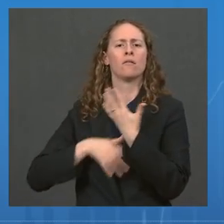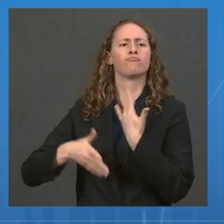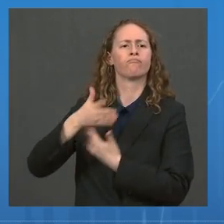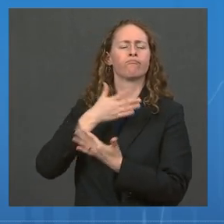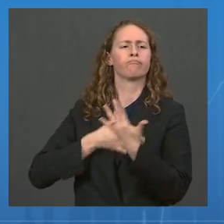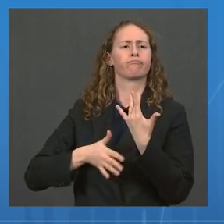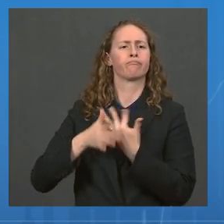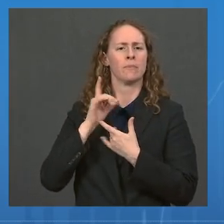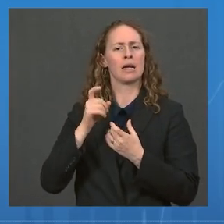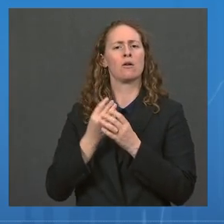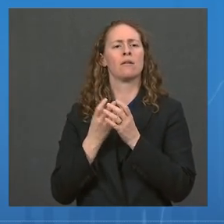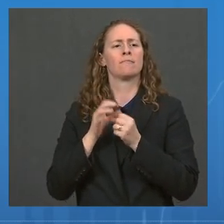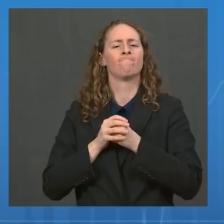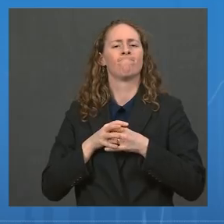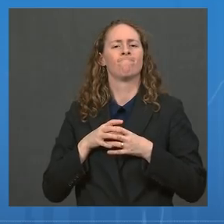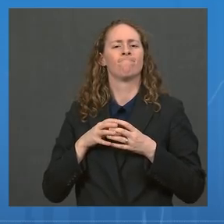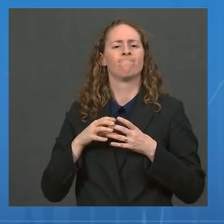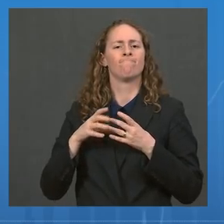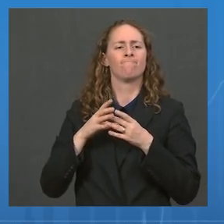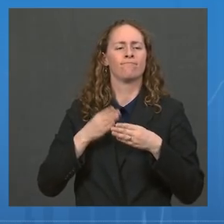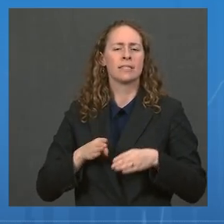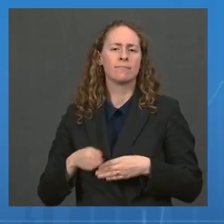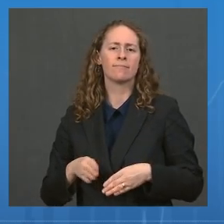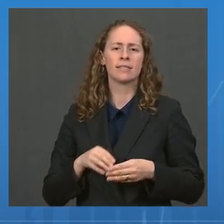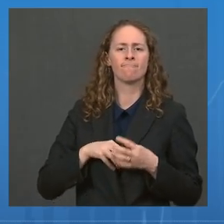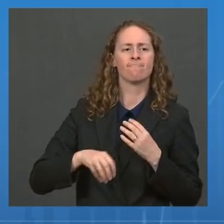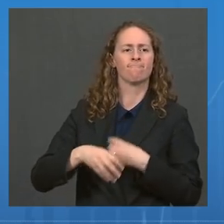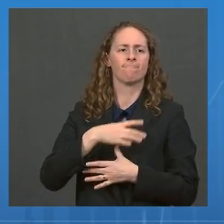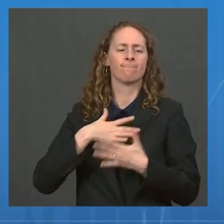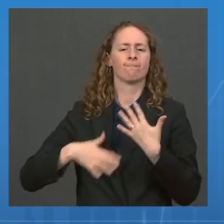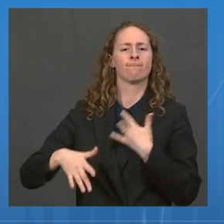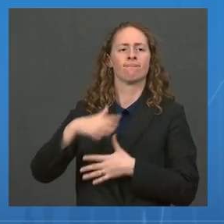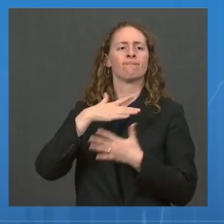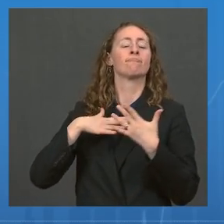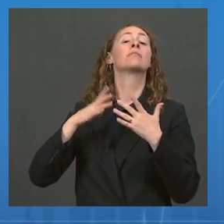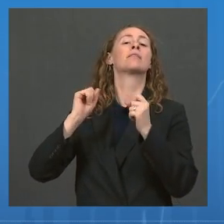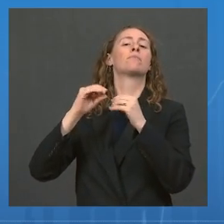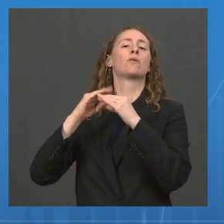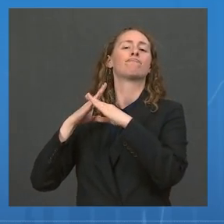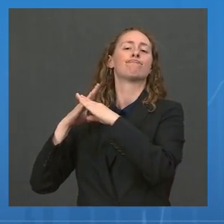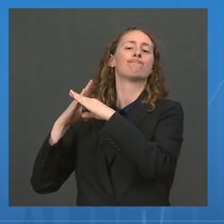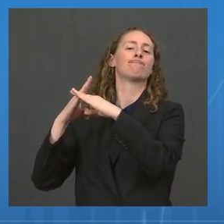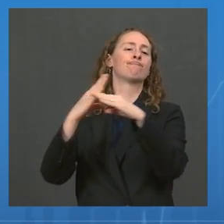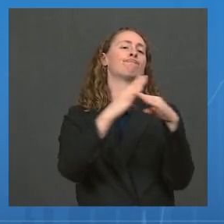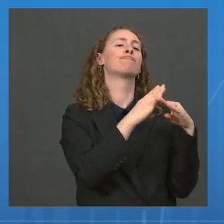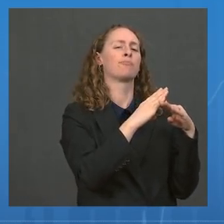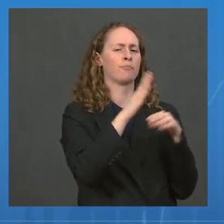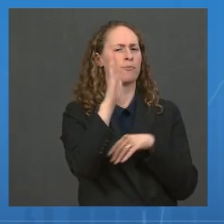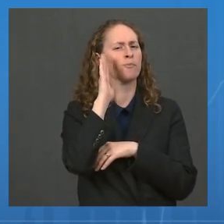you get much more of a bang out of the shot, as it were an enhancement of your antibodies.